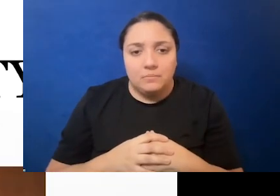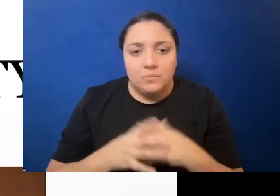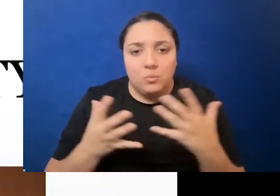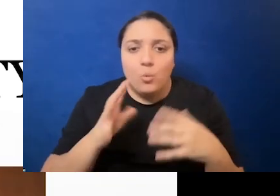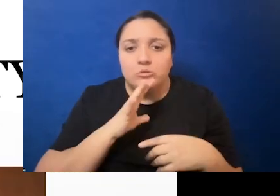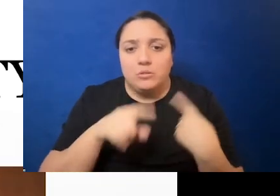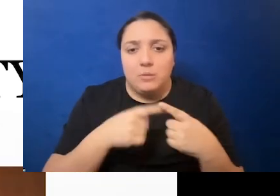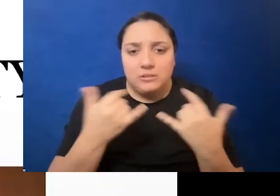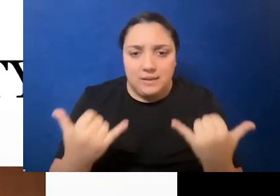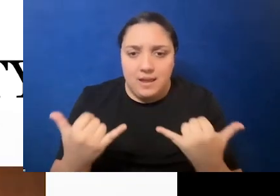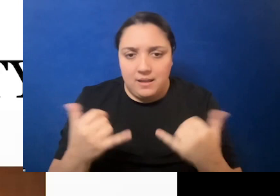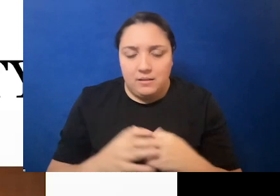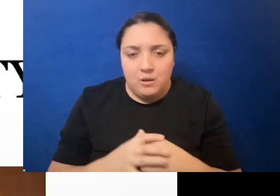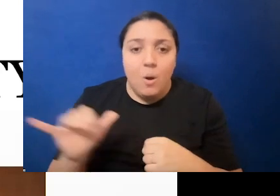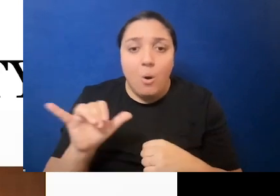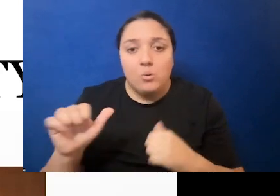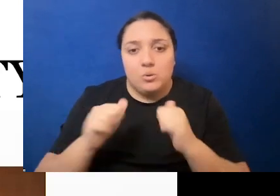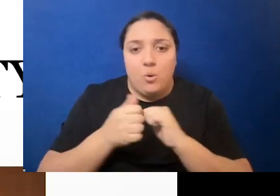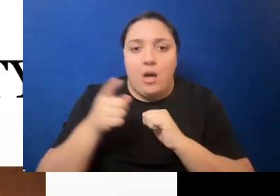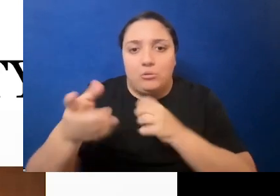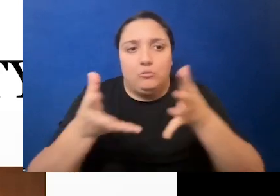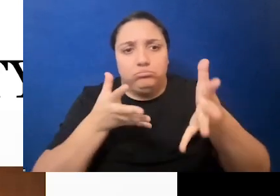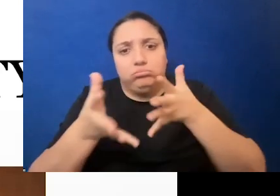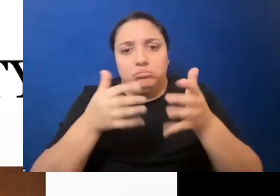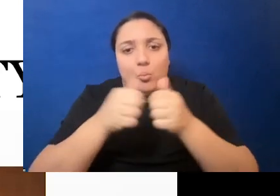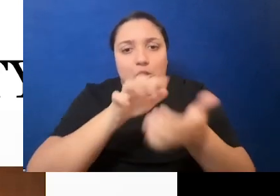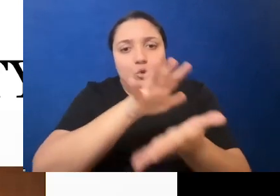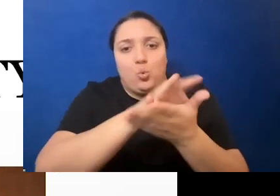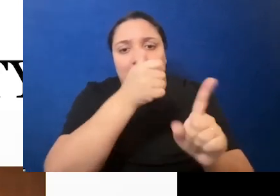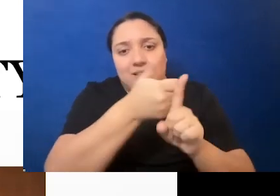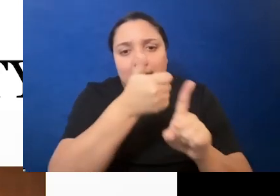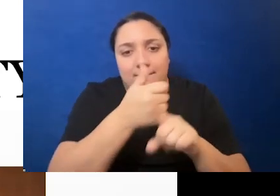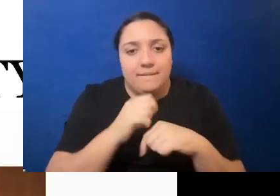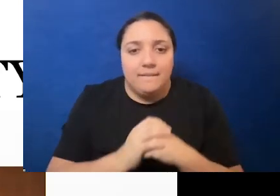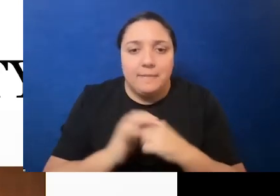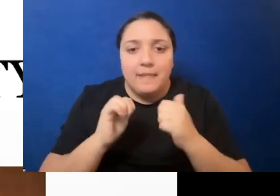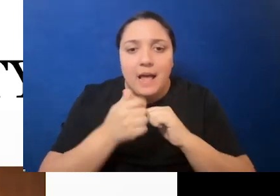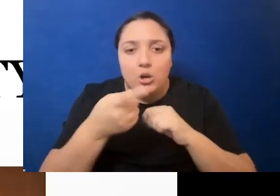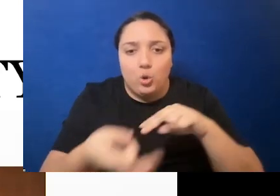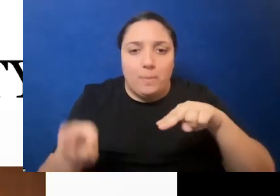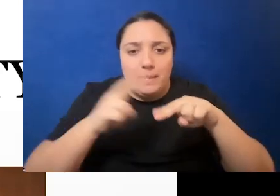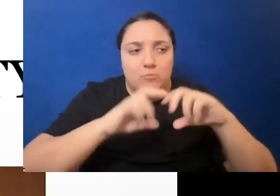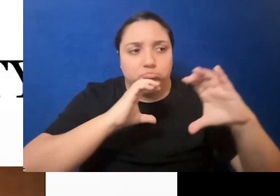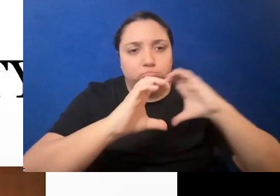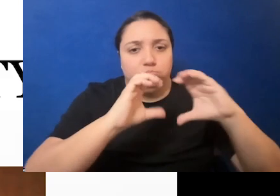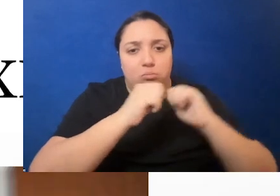INTERACT WITH THE SCHOOL A LITTLE BIT OR BUILD COMMUNICATION WITH THE SCHOOL. I WILL LEAVE IT TO YOU.